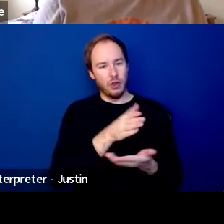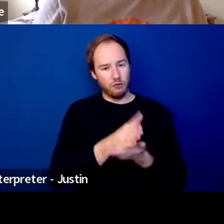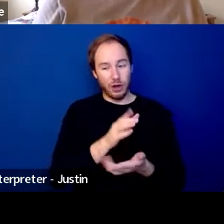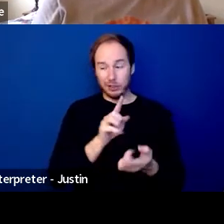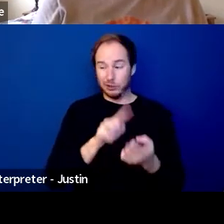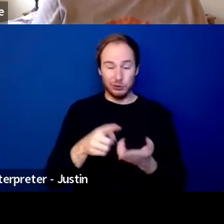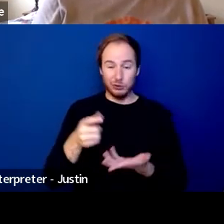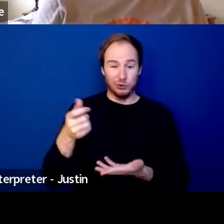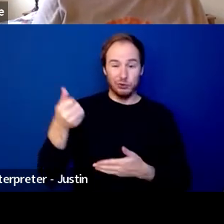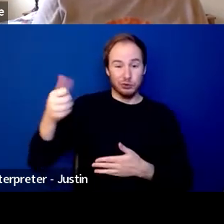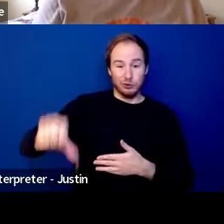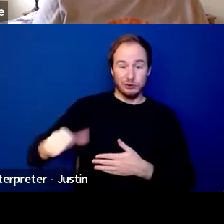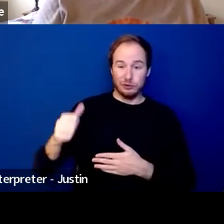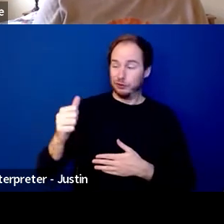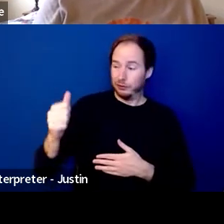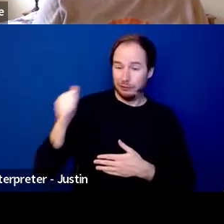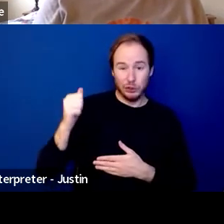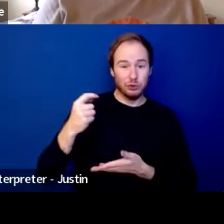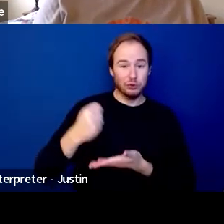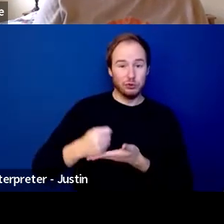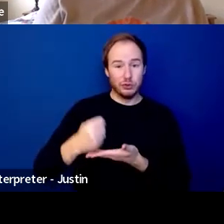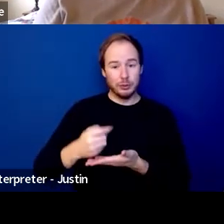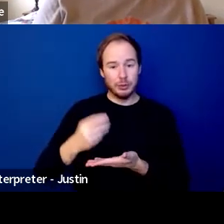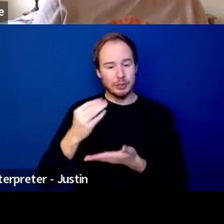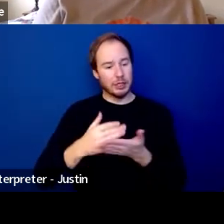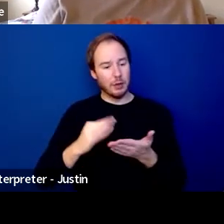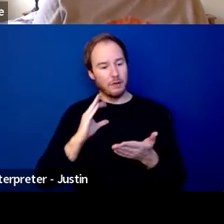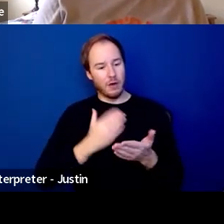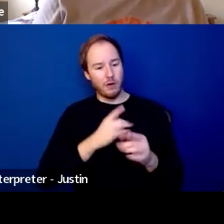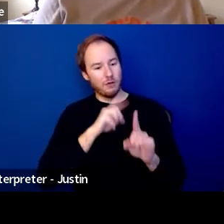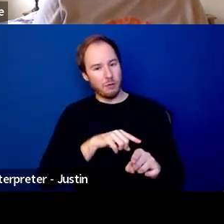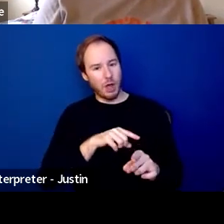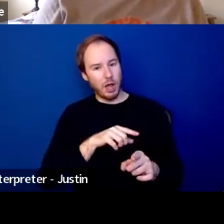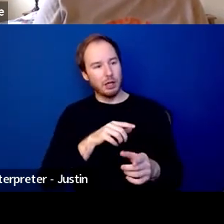and some of the responses to the institutionalization